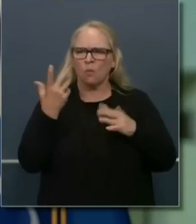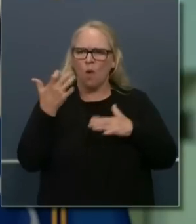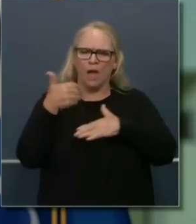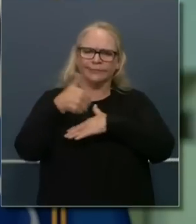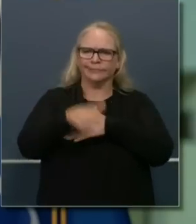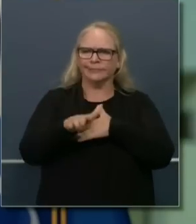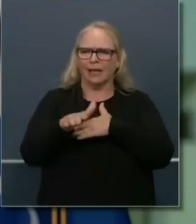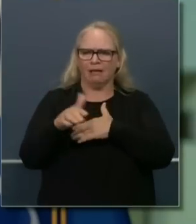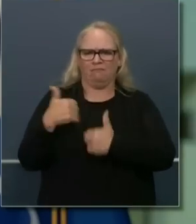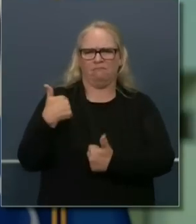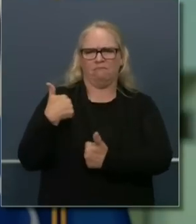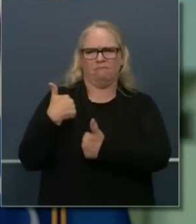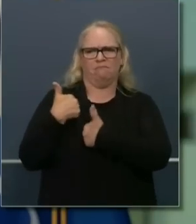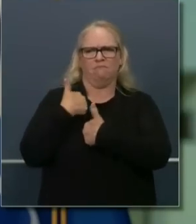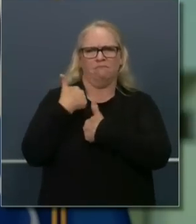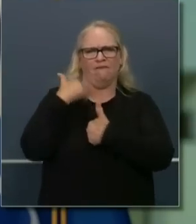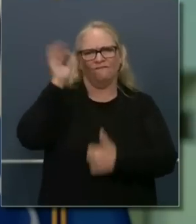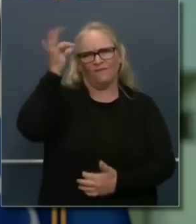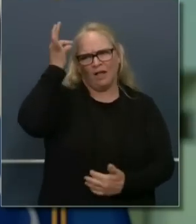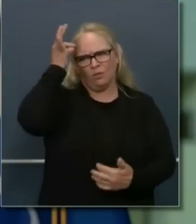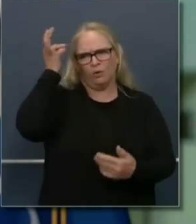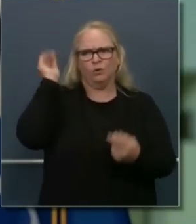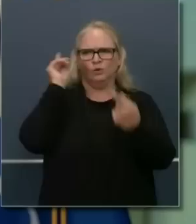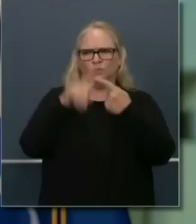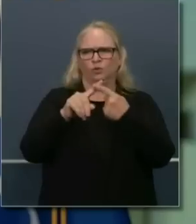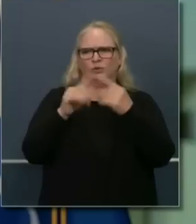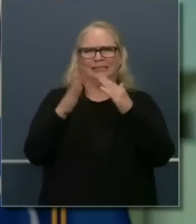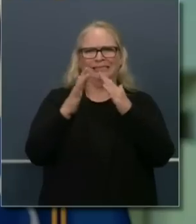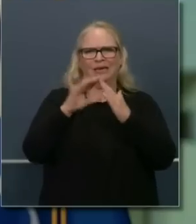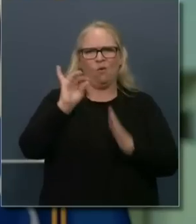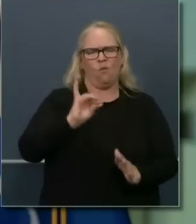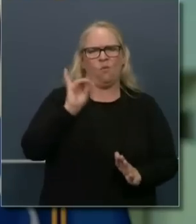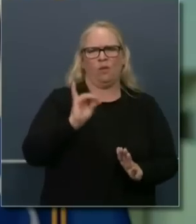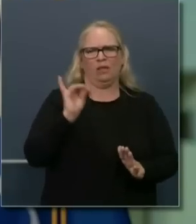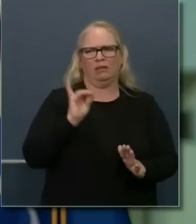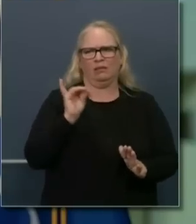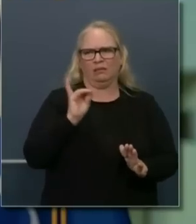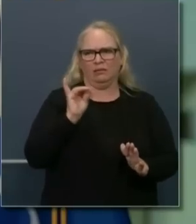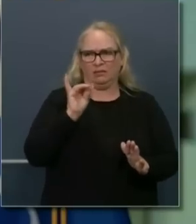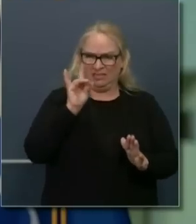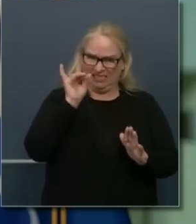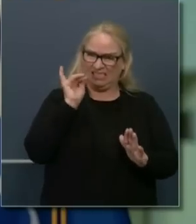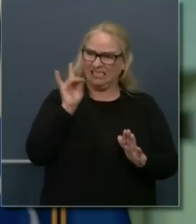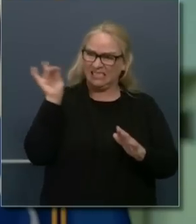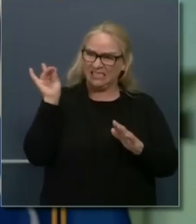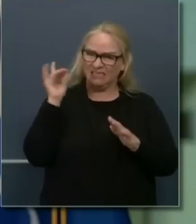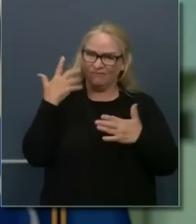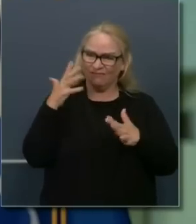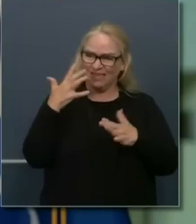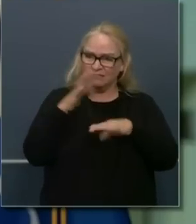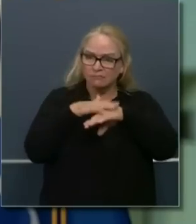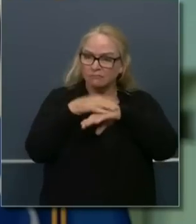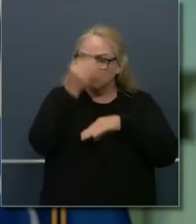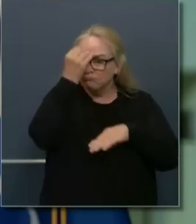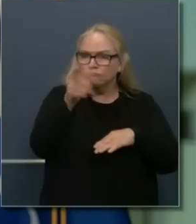I WANTED TO ASK YOU ABOUT PRESIDENT TRUMP COMMENTS TODAY THAT INTERESTED IN SENDING HELP